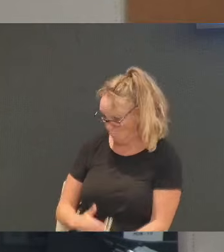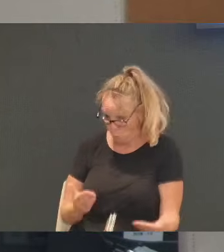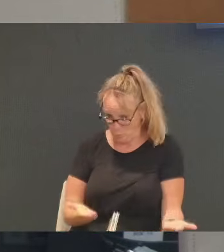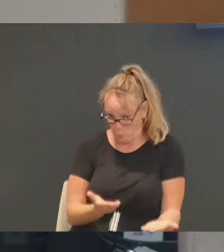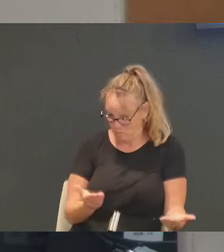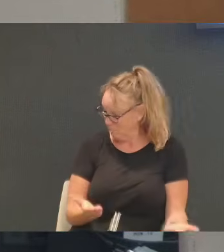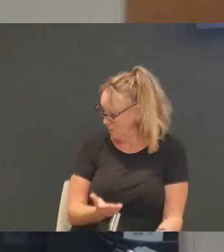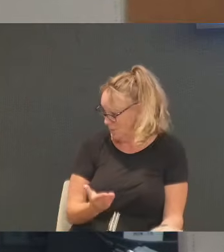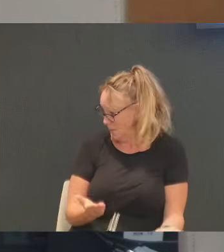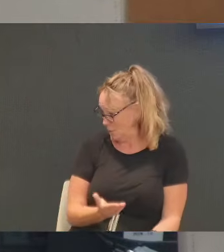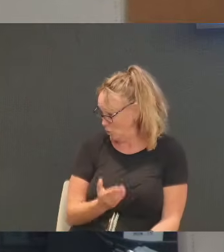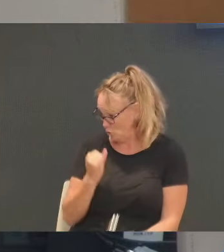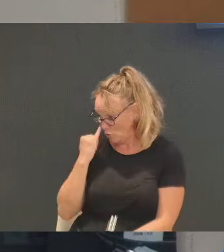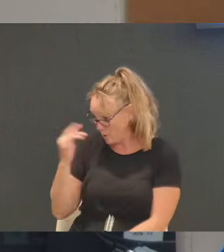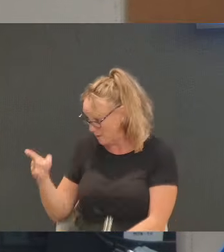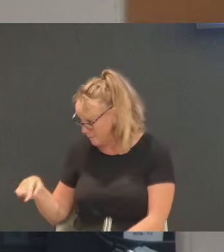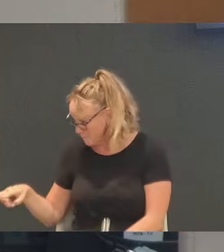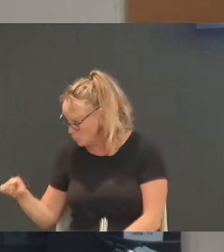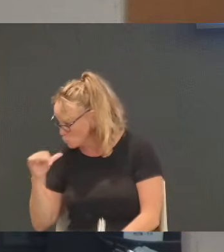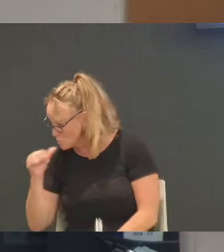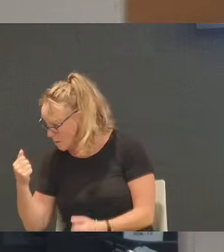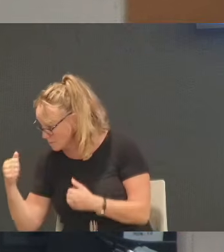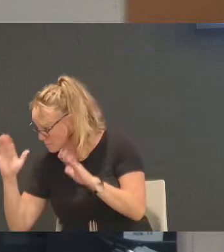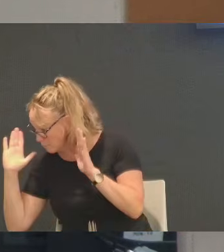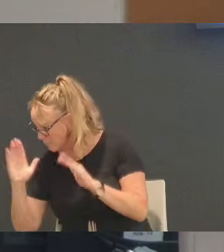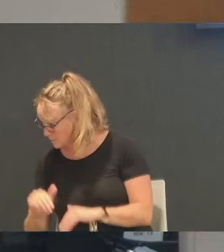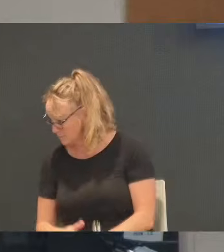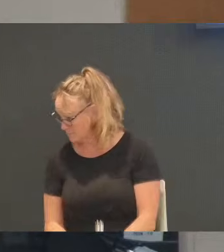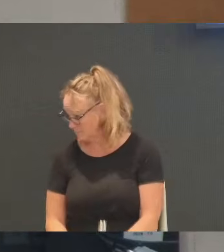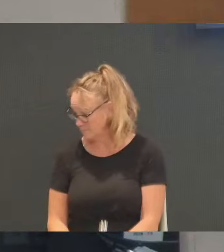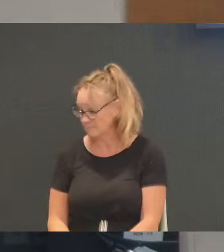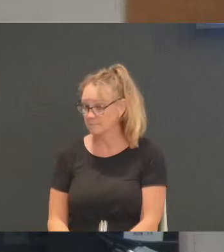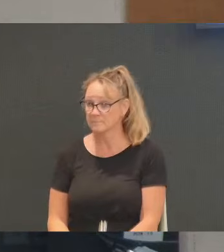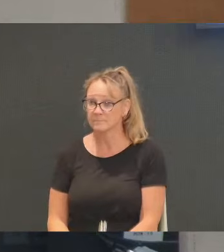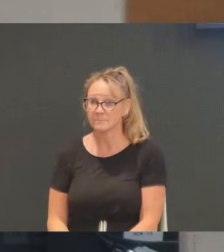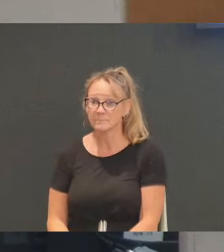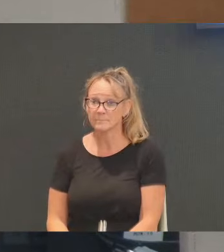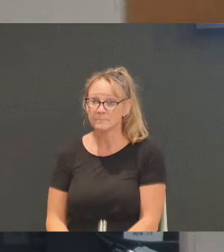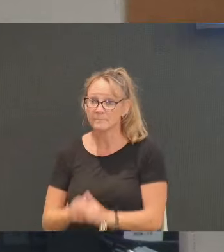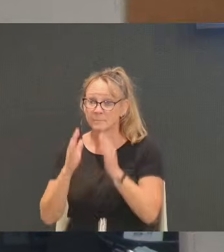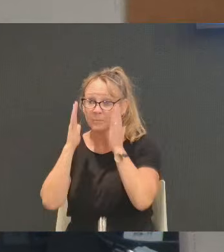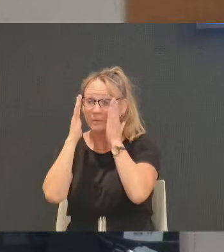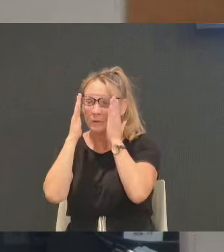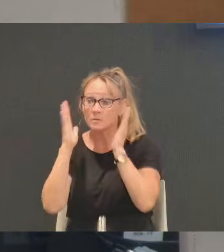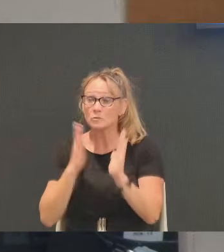didn't make the sacrifice. So, let's try to have something that's a balance where people can hold